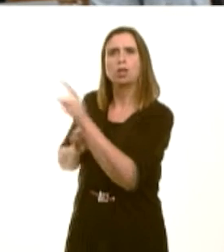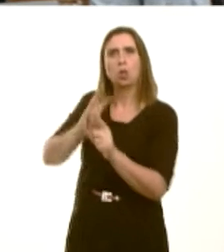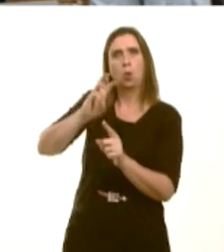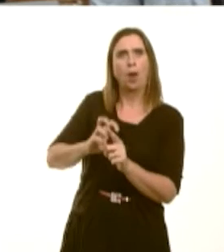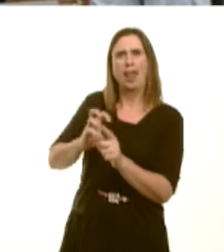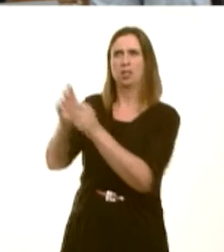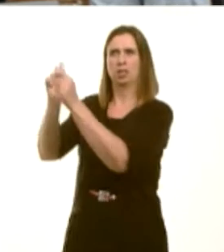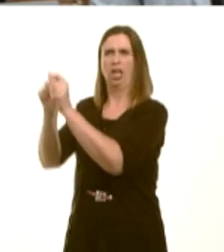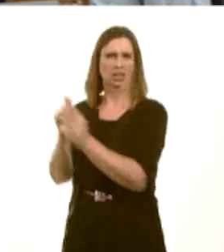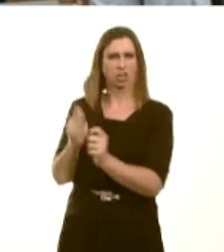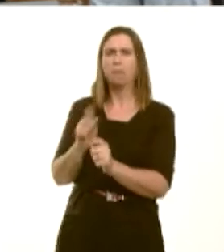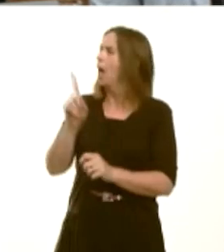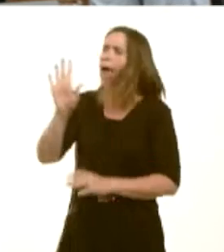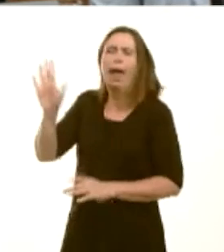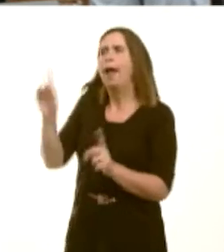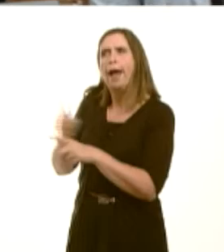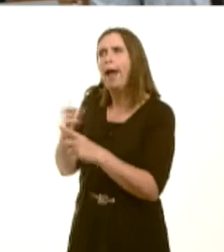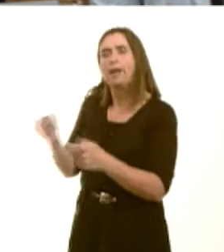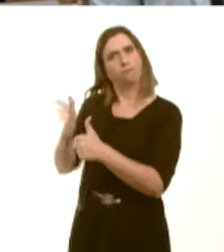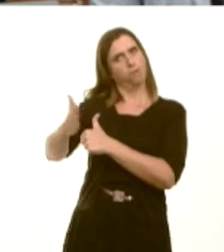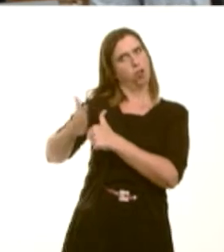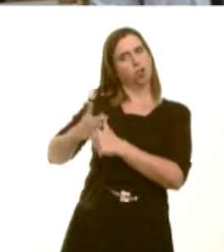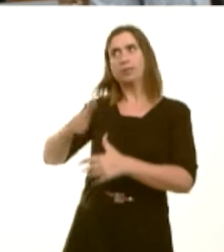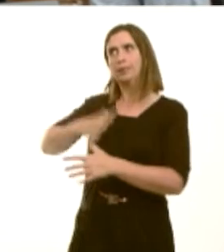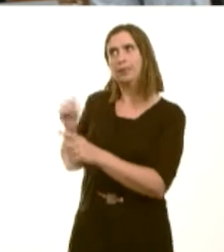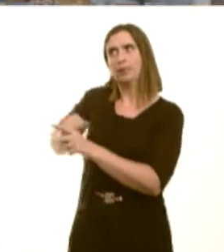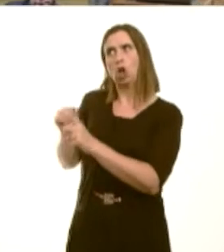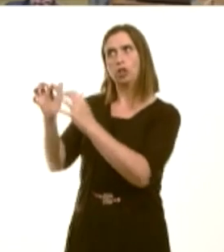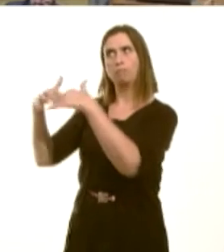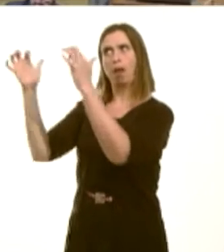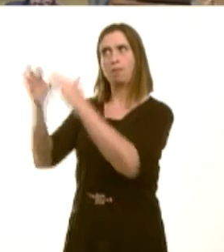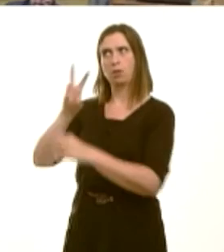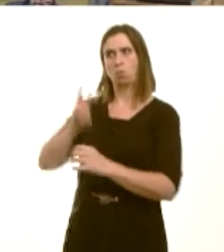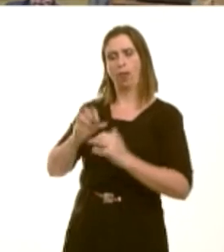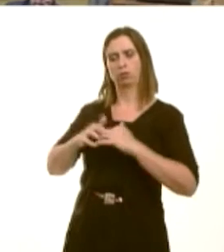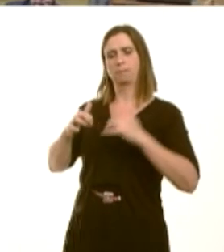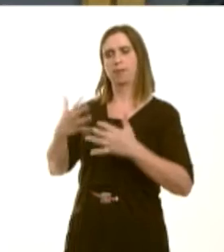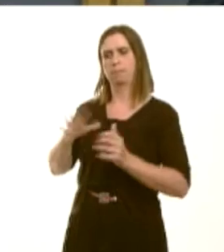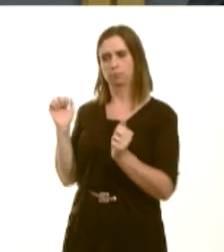not be implemented without the consent of the Scottish Parliament, and, of course, the Welsh senedd.